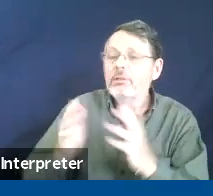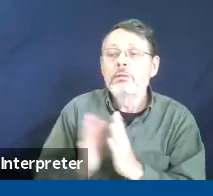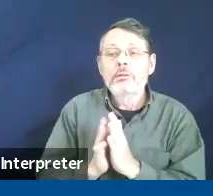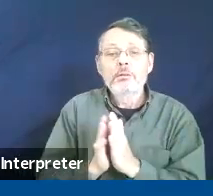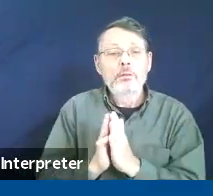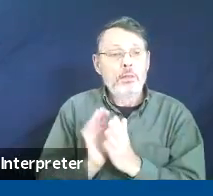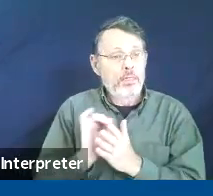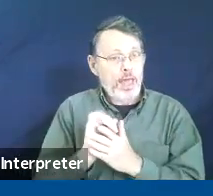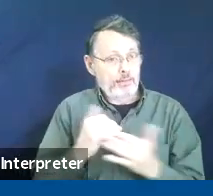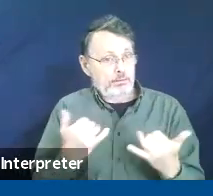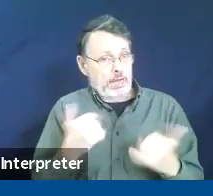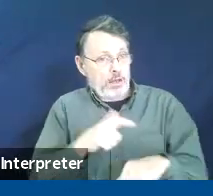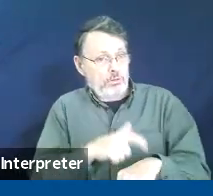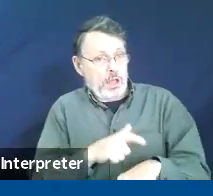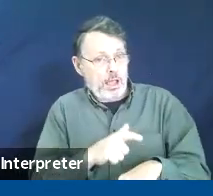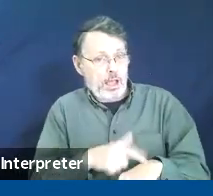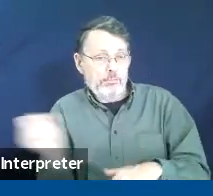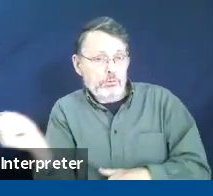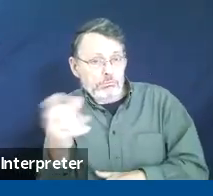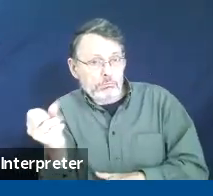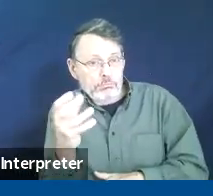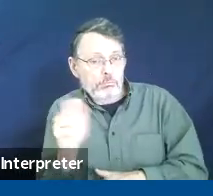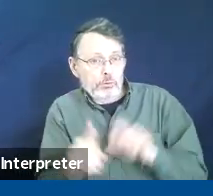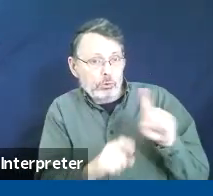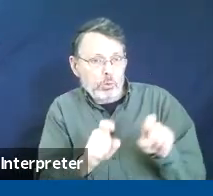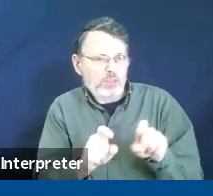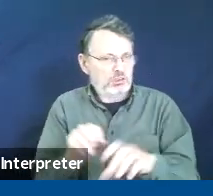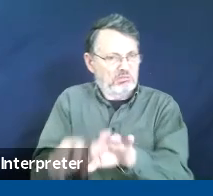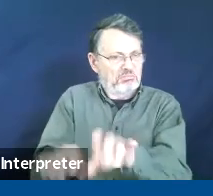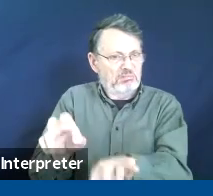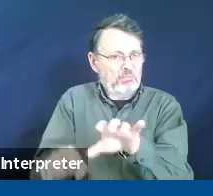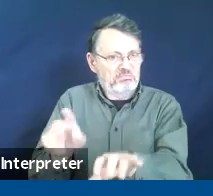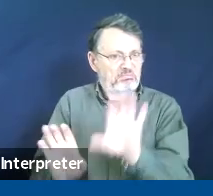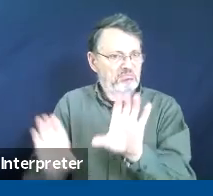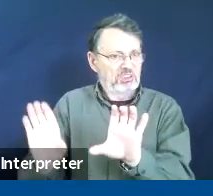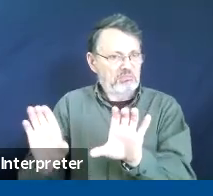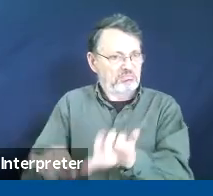this is the time to submit your questions in the chat window and we'll start to